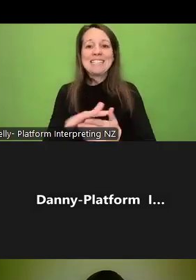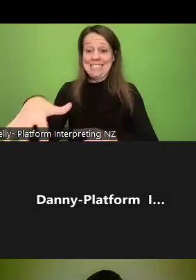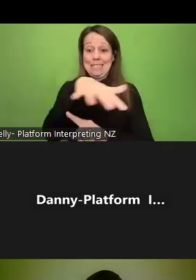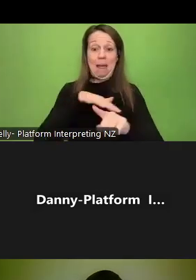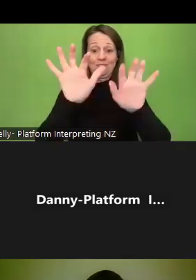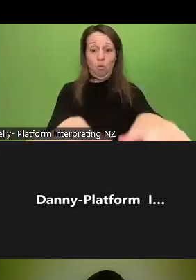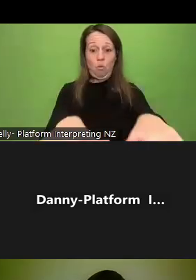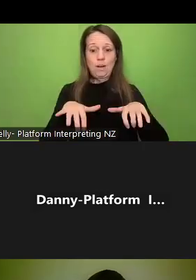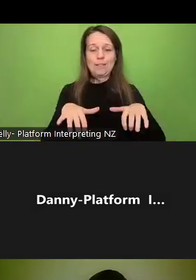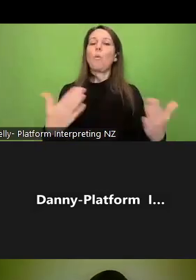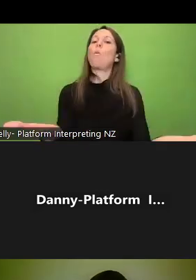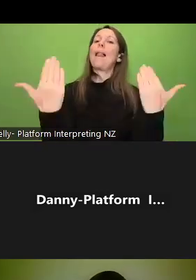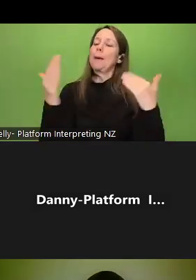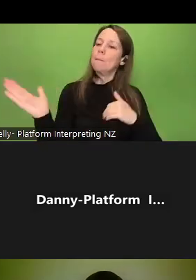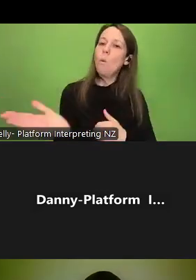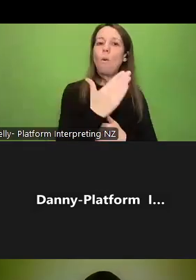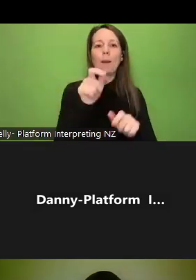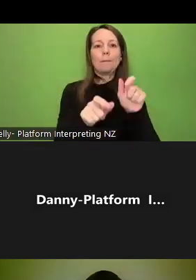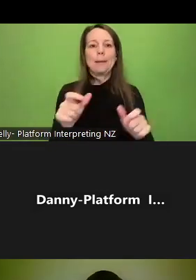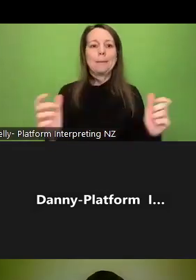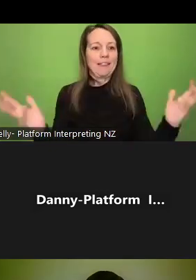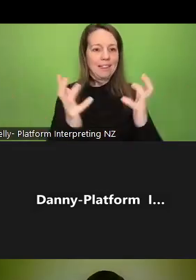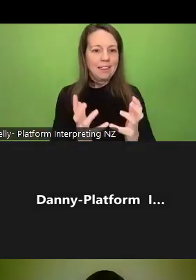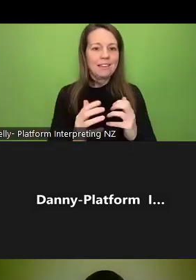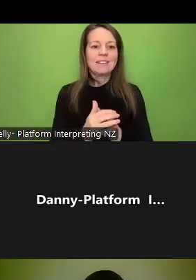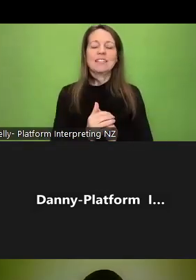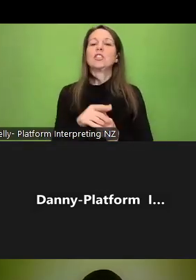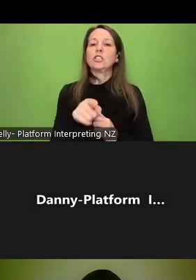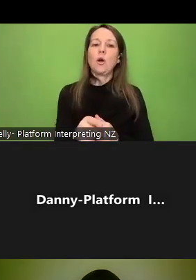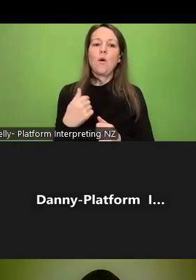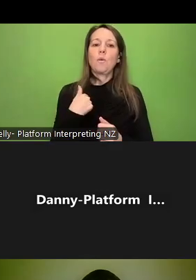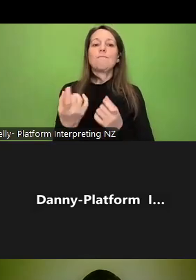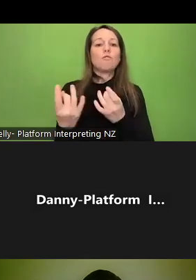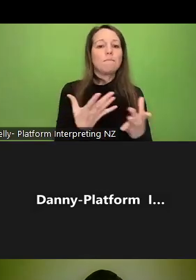Relaxed performances focus on that preparation, information, and resources,